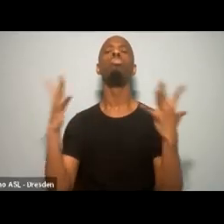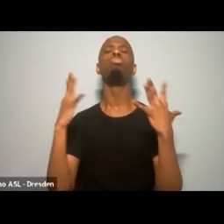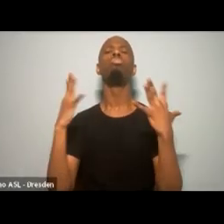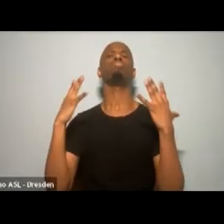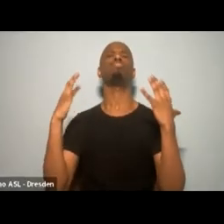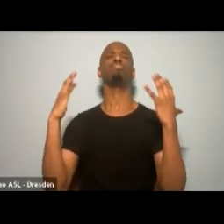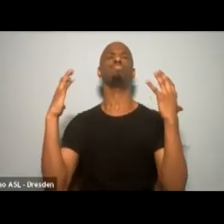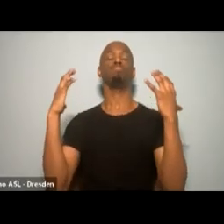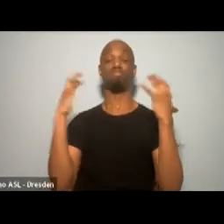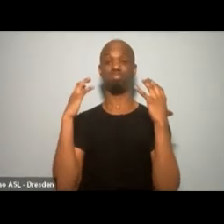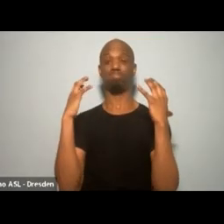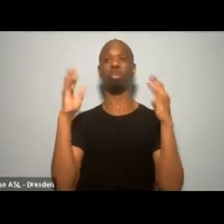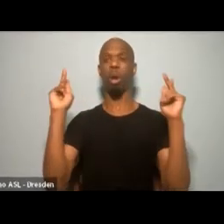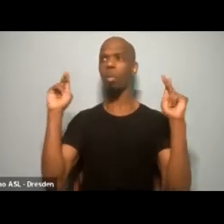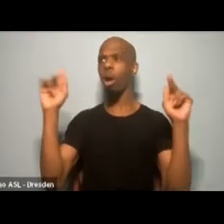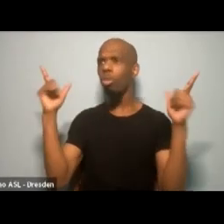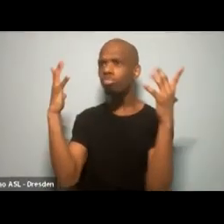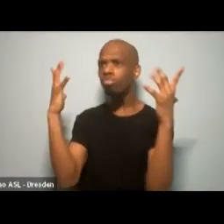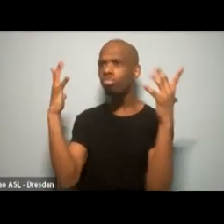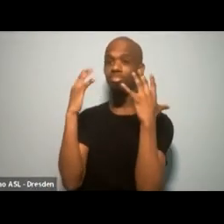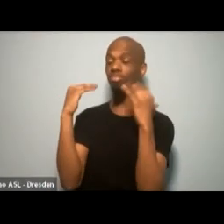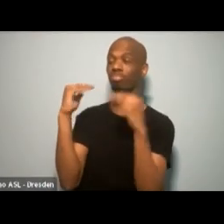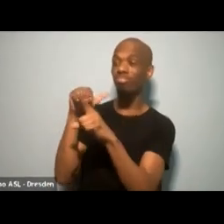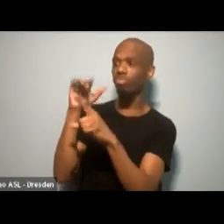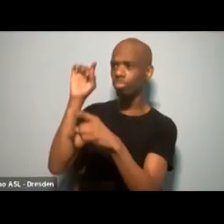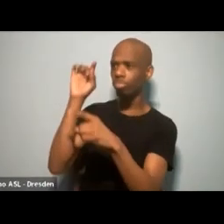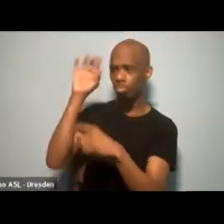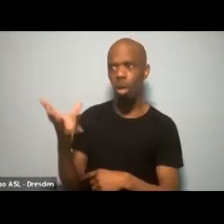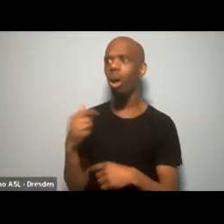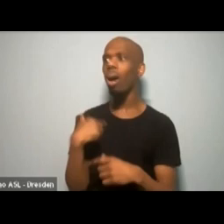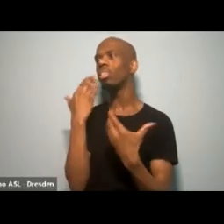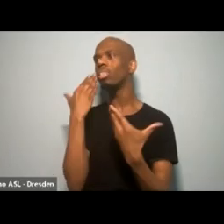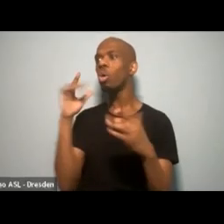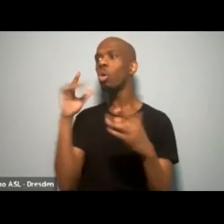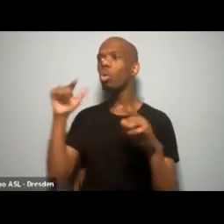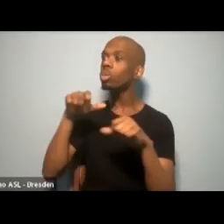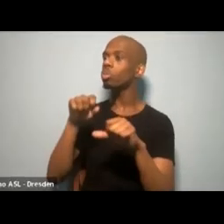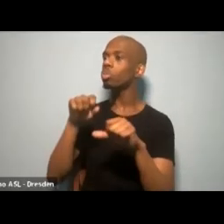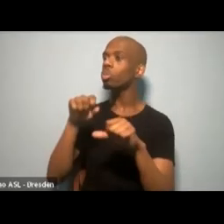I now feel part of my country again. I can envision a future again."